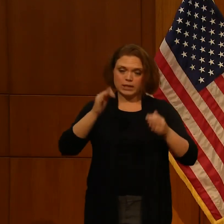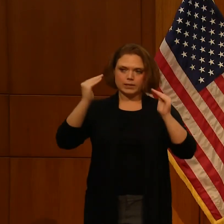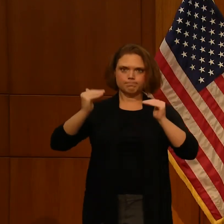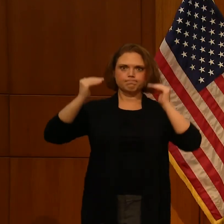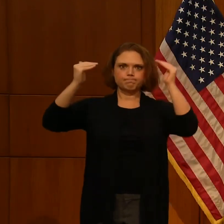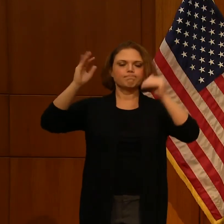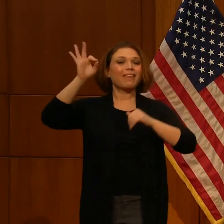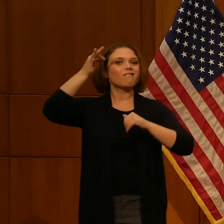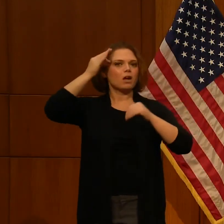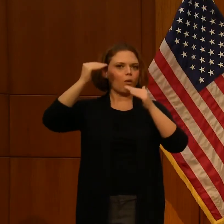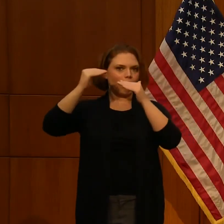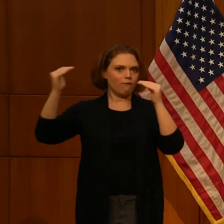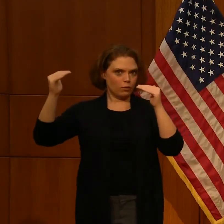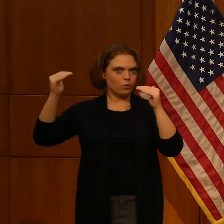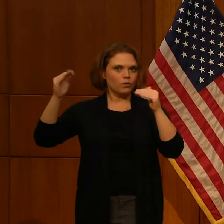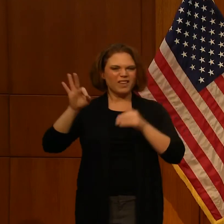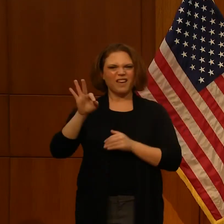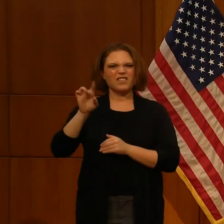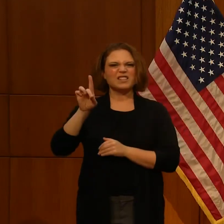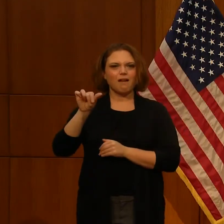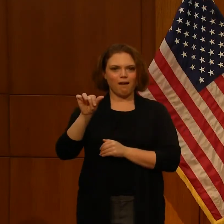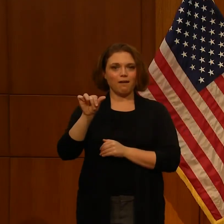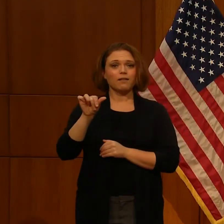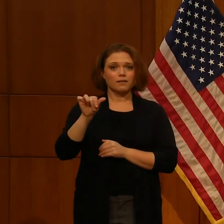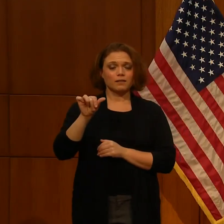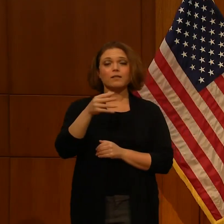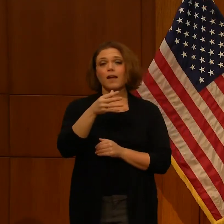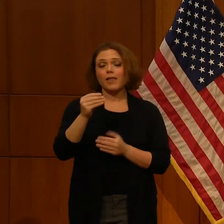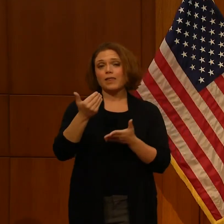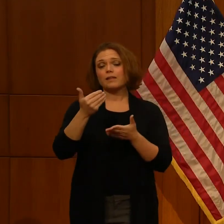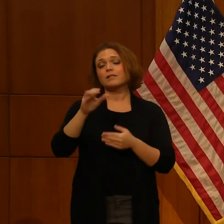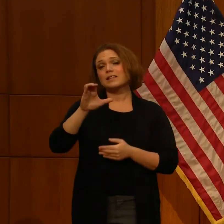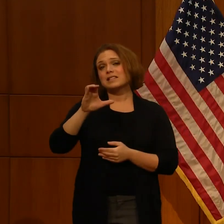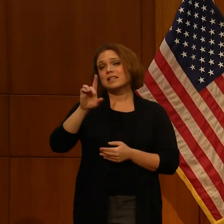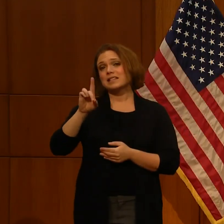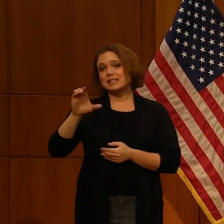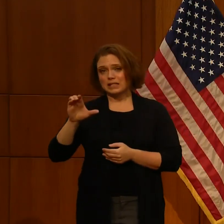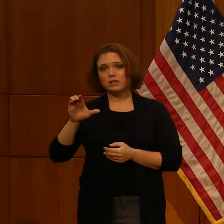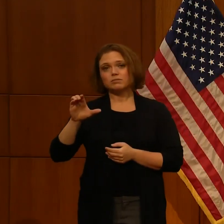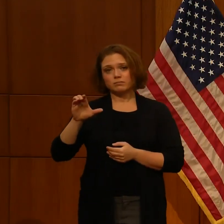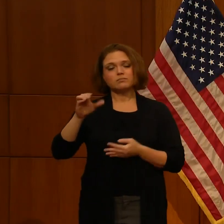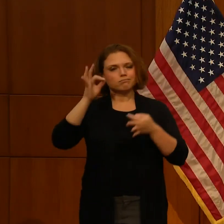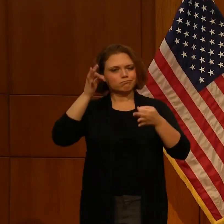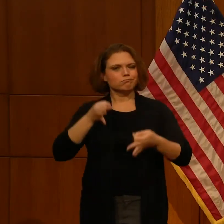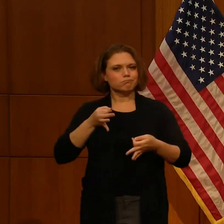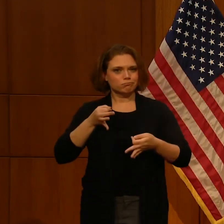THIS DECISION HAPPENS AT THE FEDERAL LEVEL. WAS SPECIFICALLY THE FOOD AND DRUG